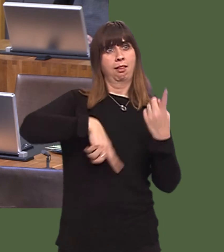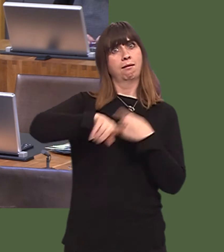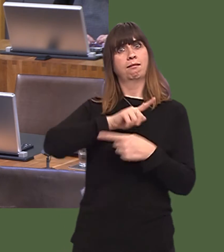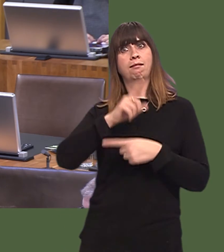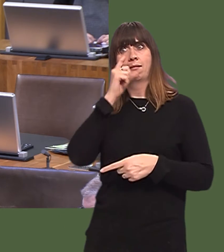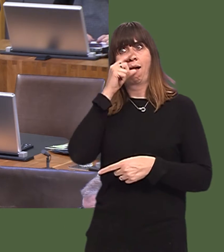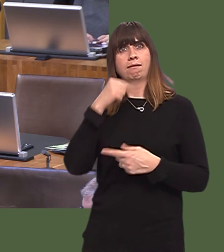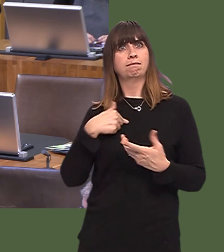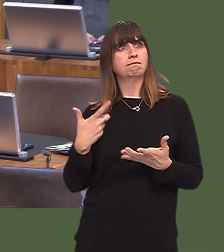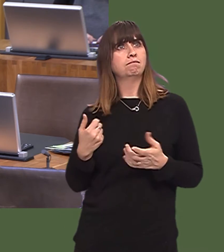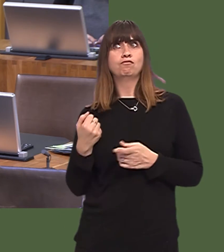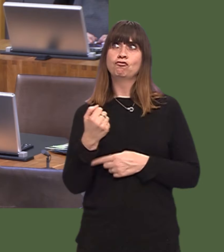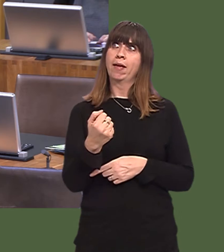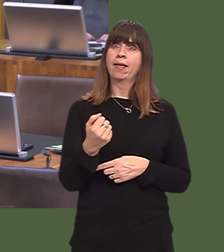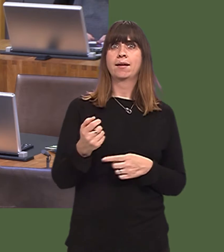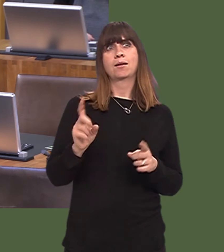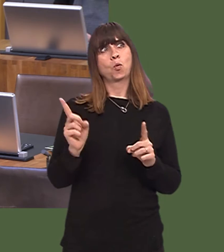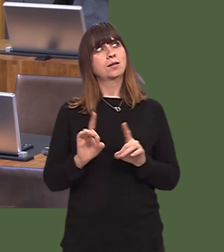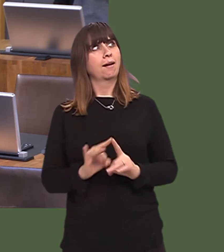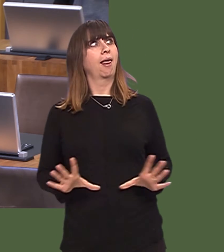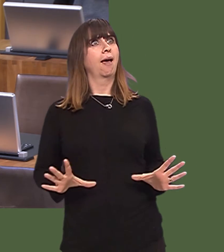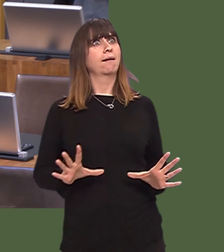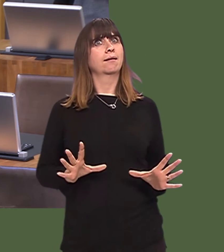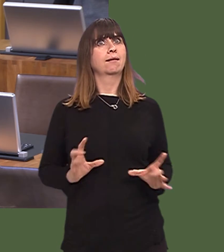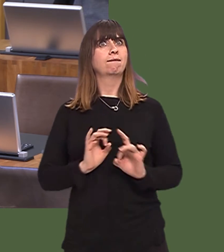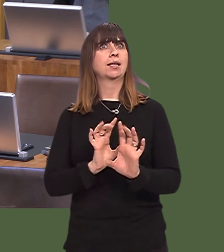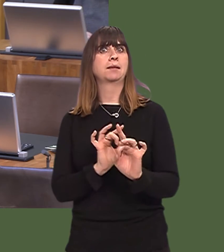train servicesónot InterCity, but what their train services actually look like.